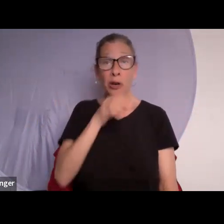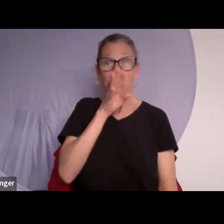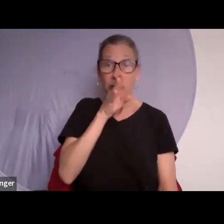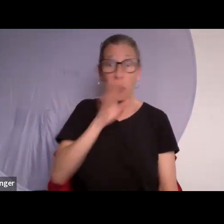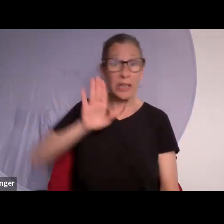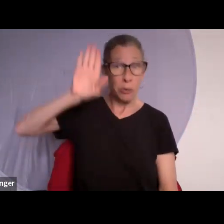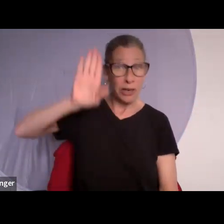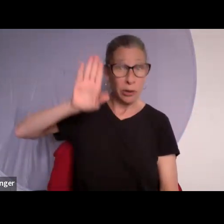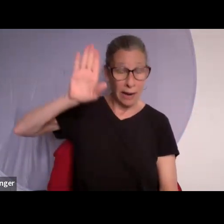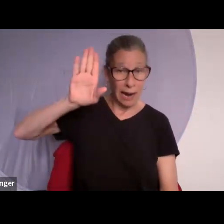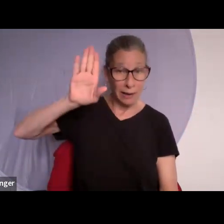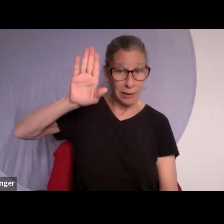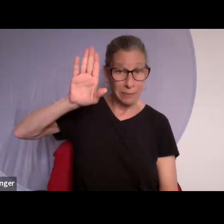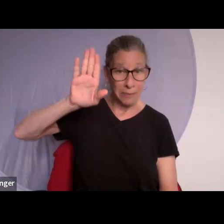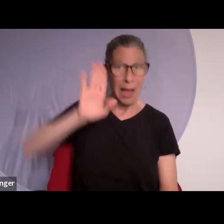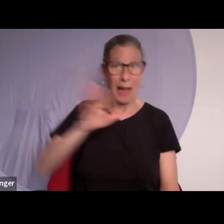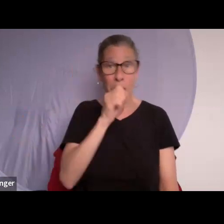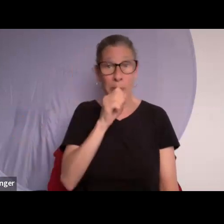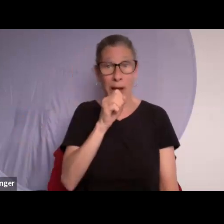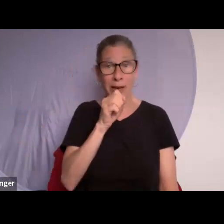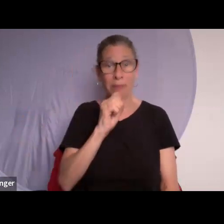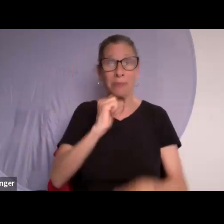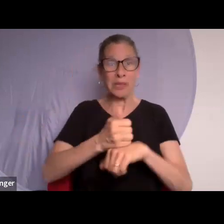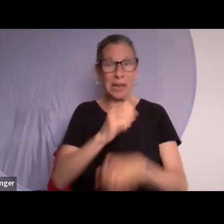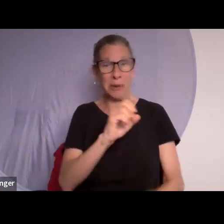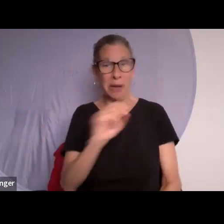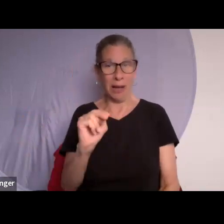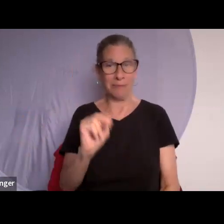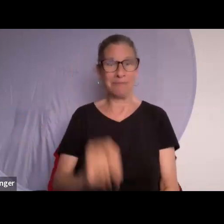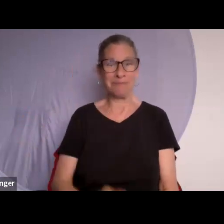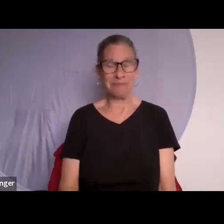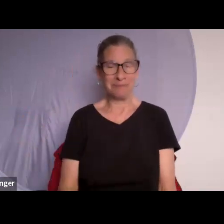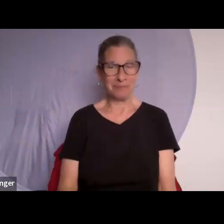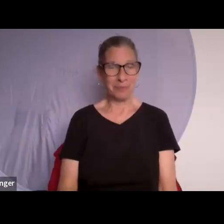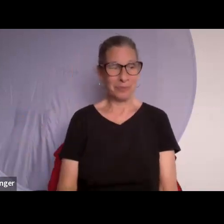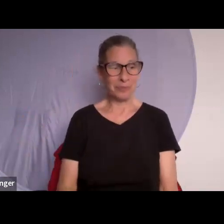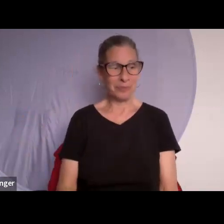And we will turn your microphone on.